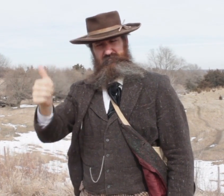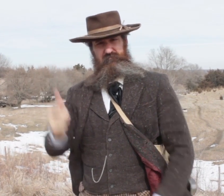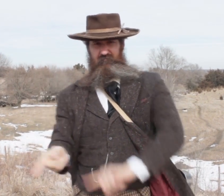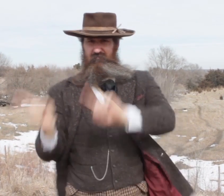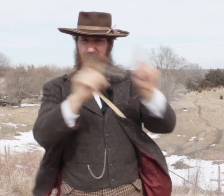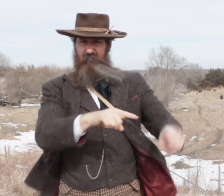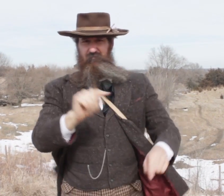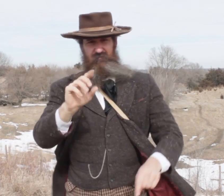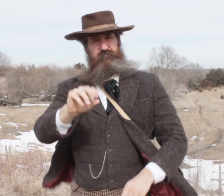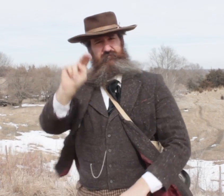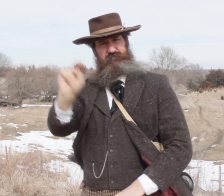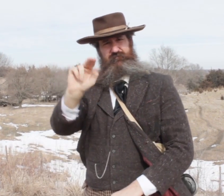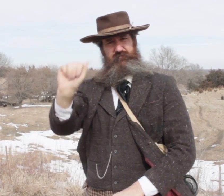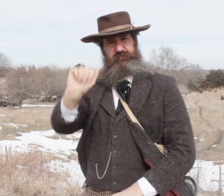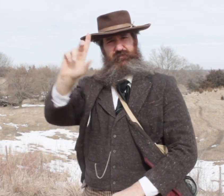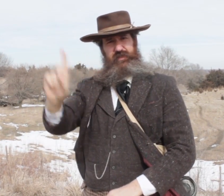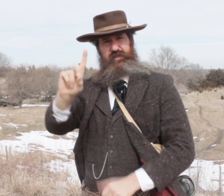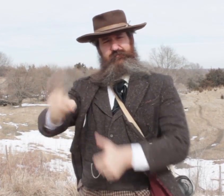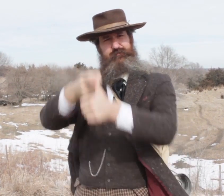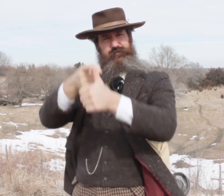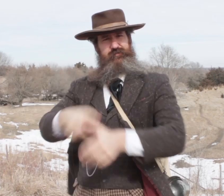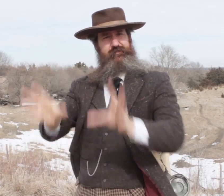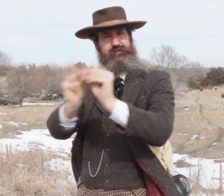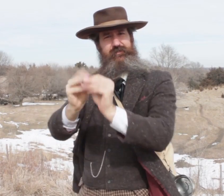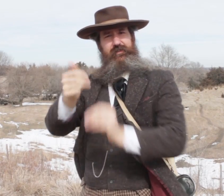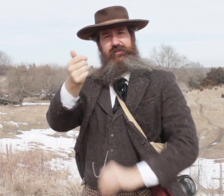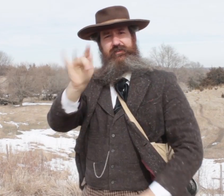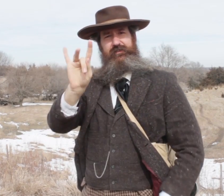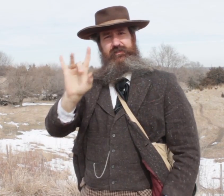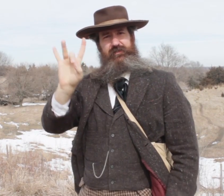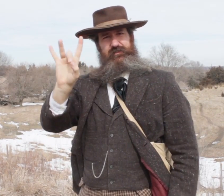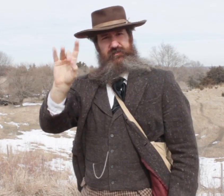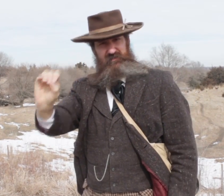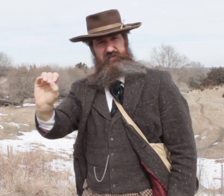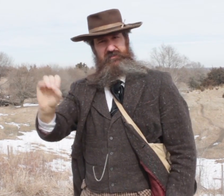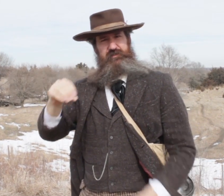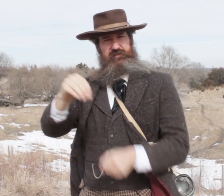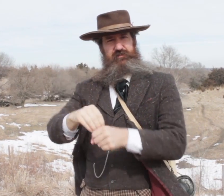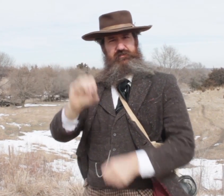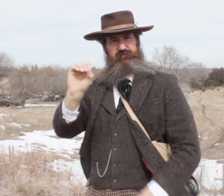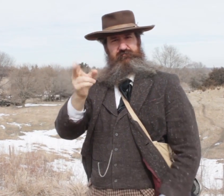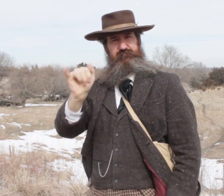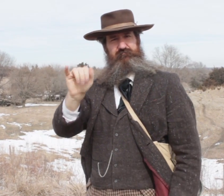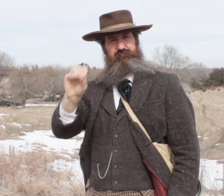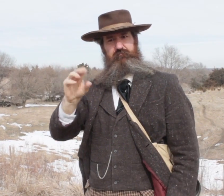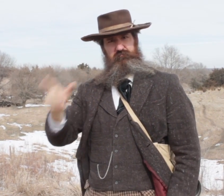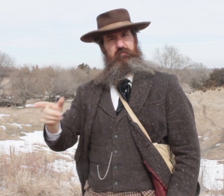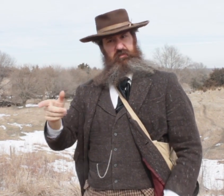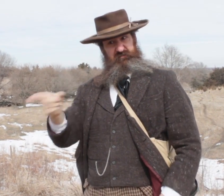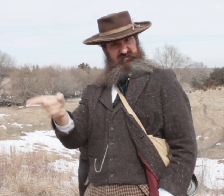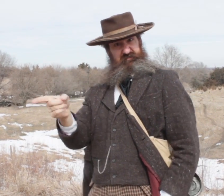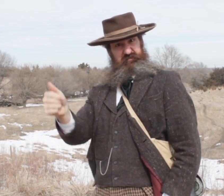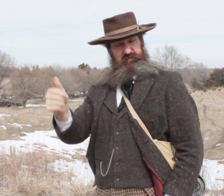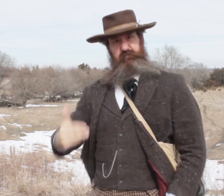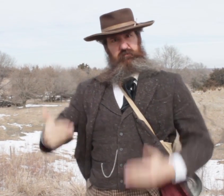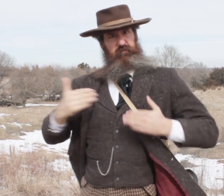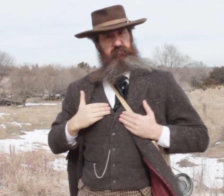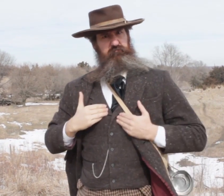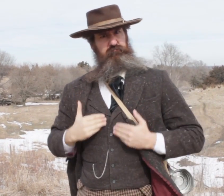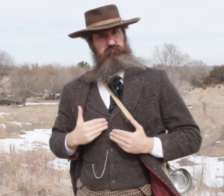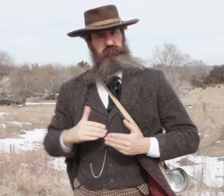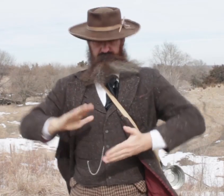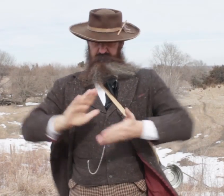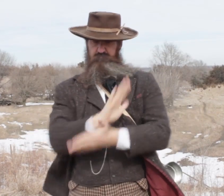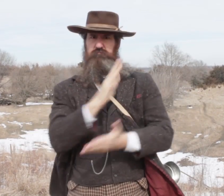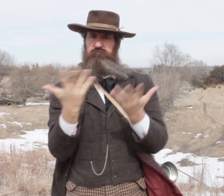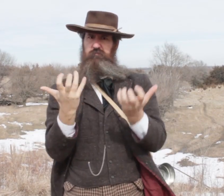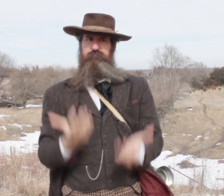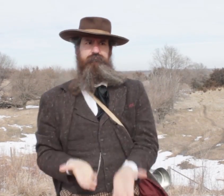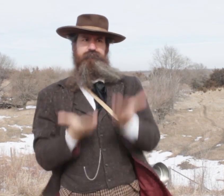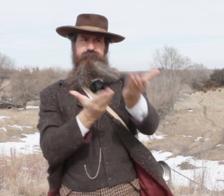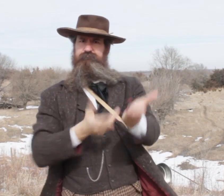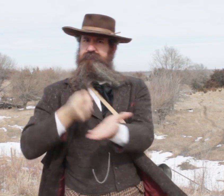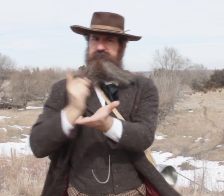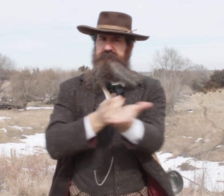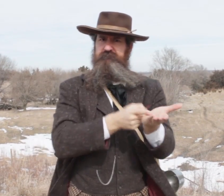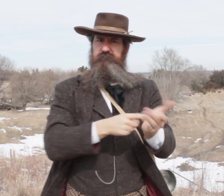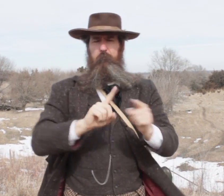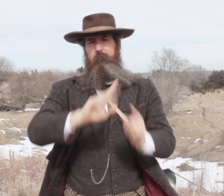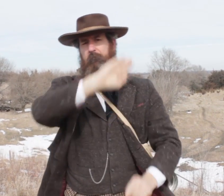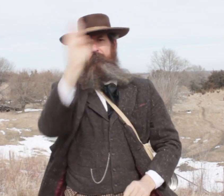the NAD’s first convention in 1880 in Cincinnati, Ohio -- he had planned to propose the same idea however,